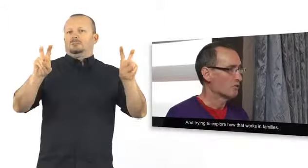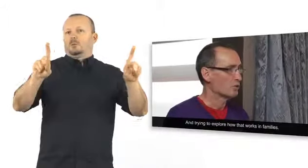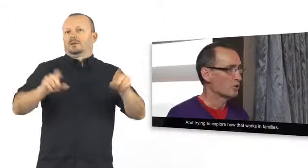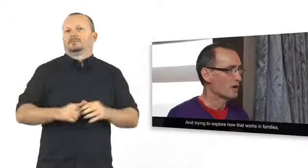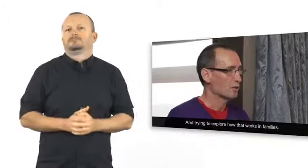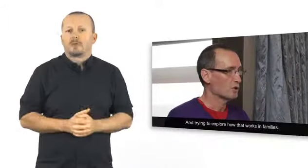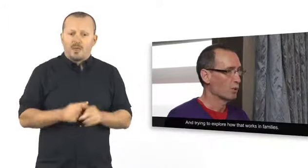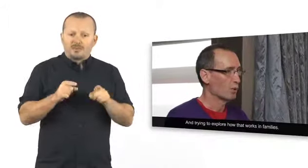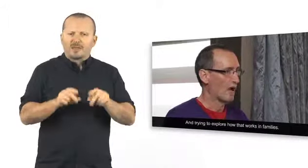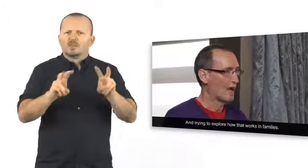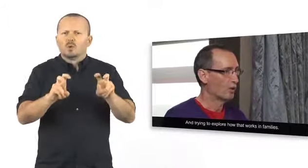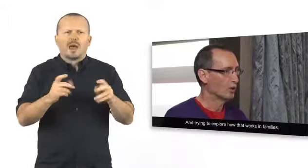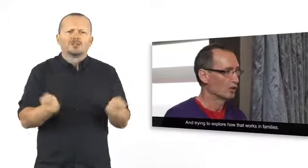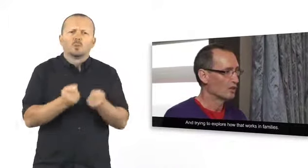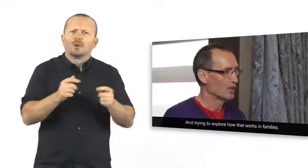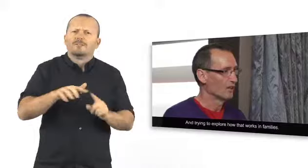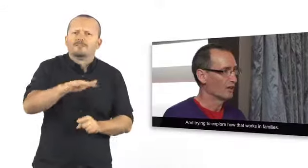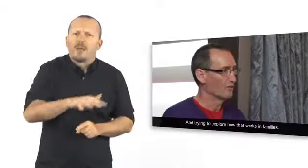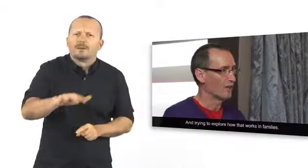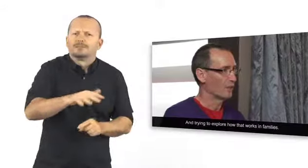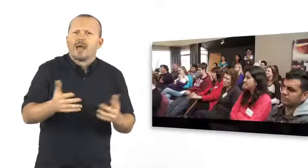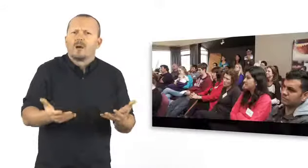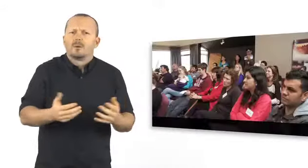And trying to explore how that works in families.